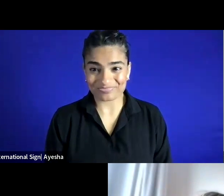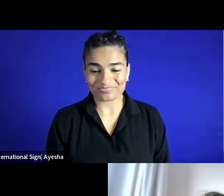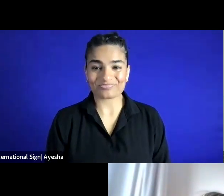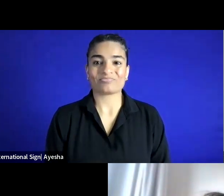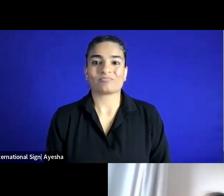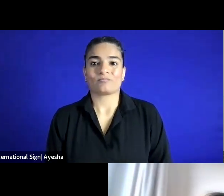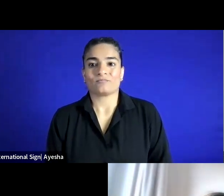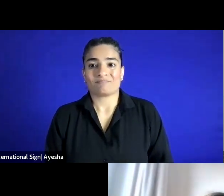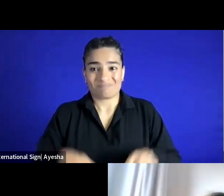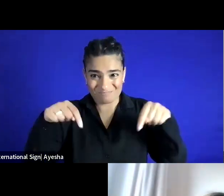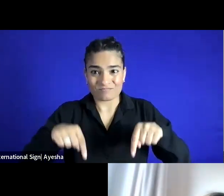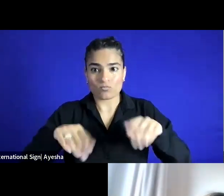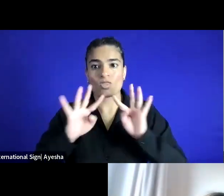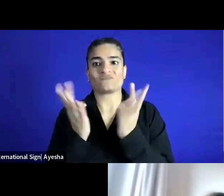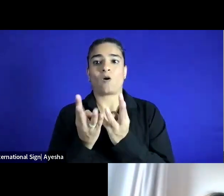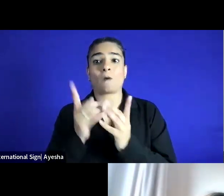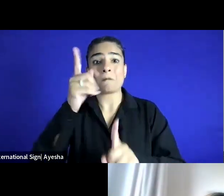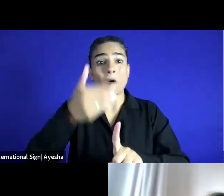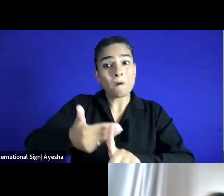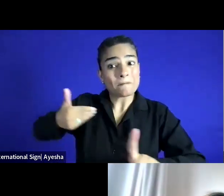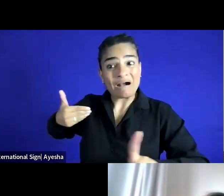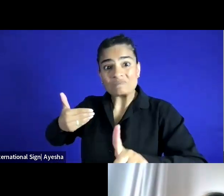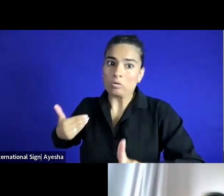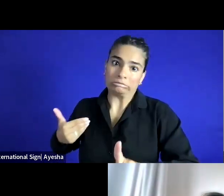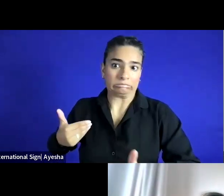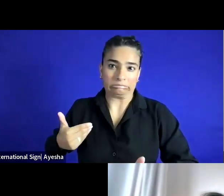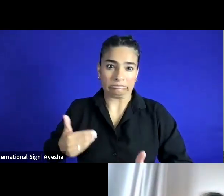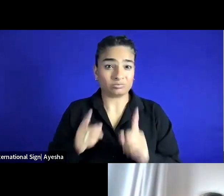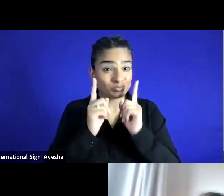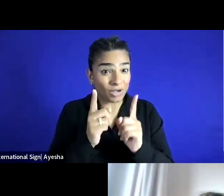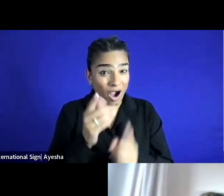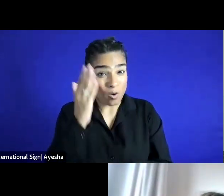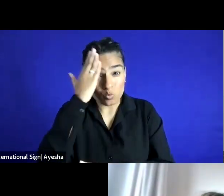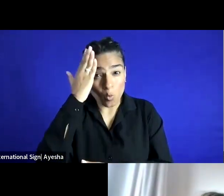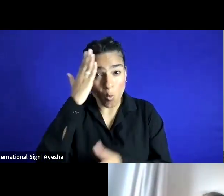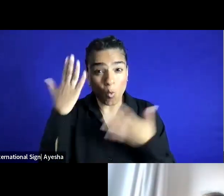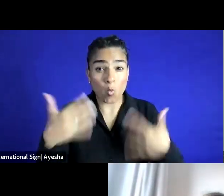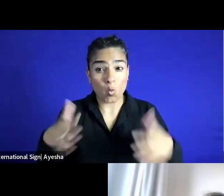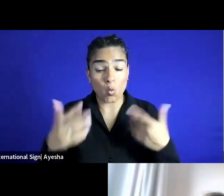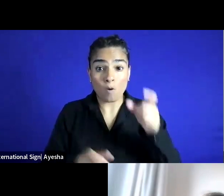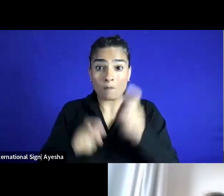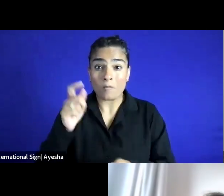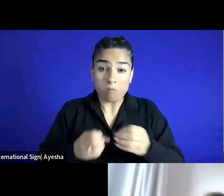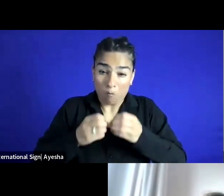But as you can imagine, we are dealing with large volumes, of all our wonderful forum participants.